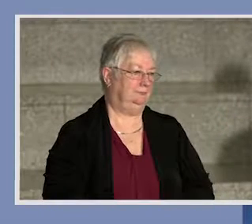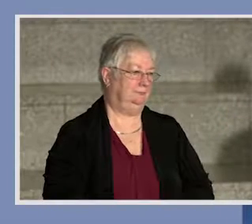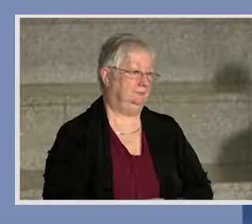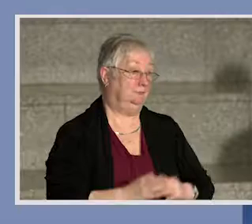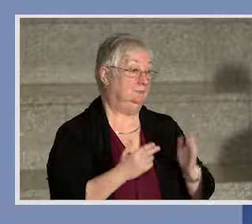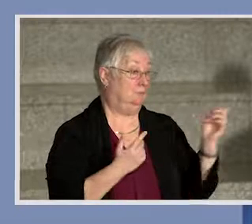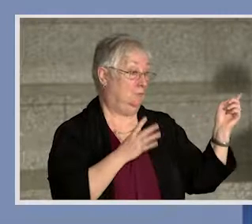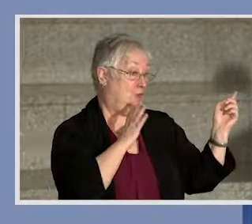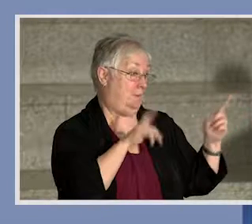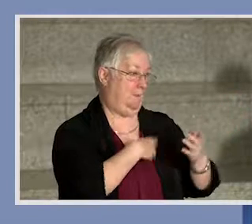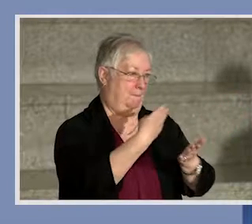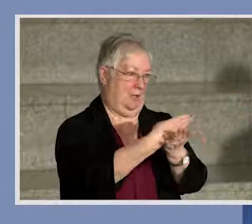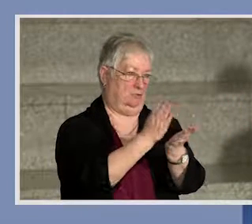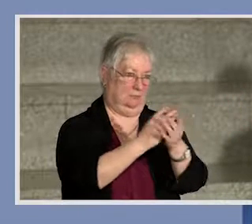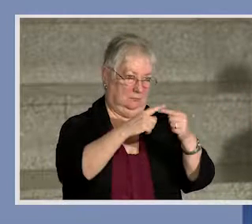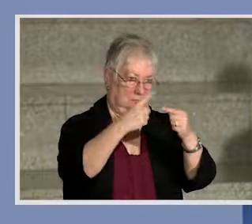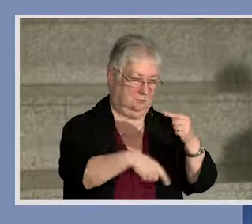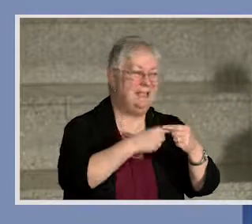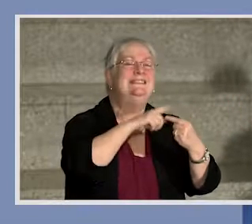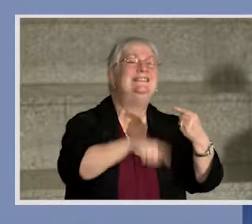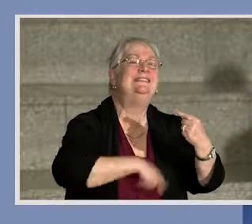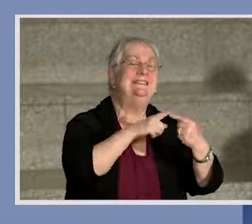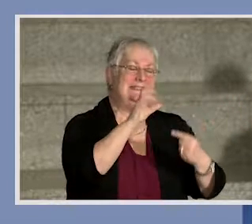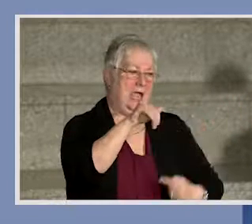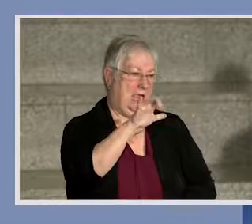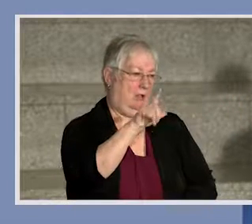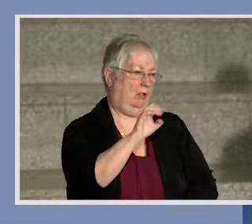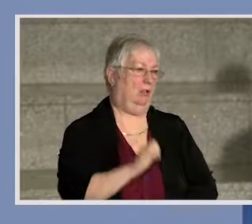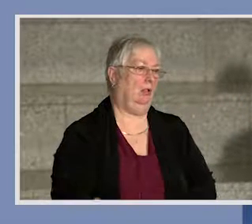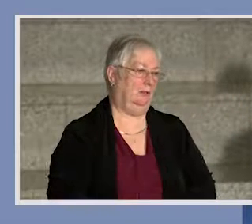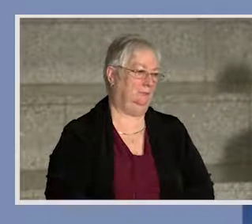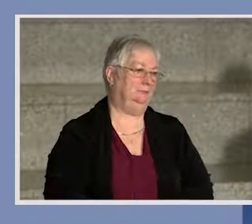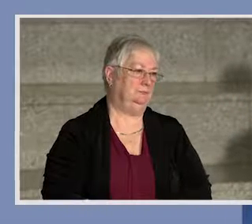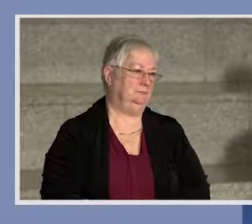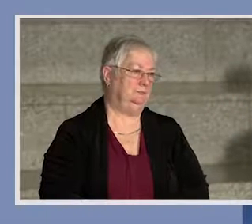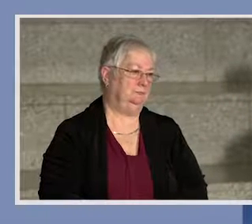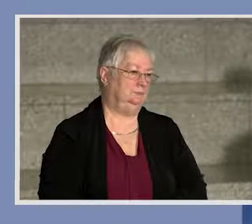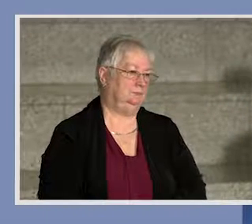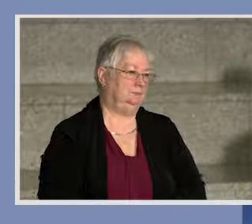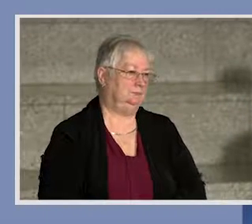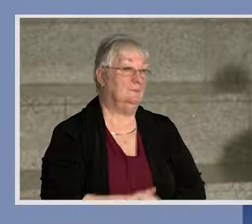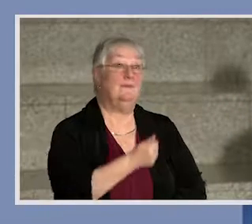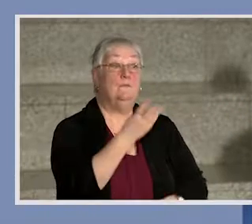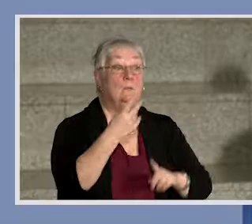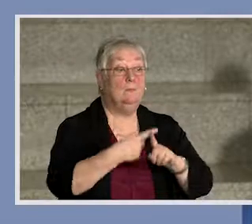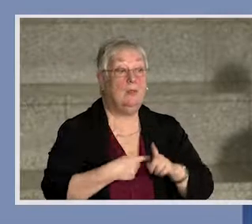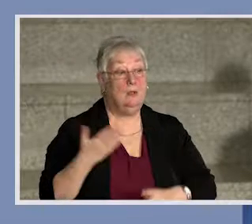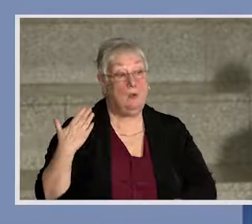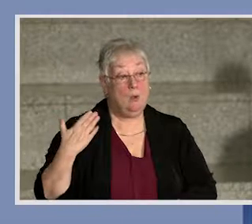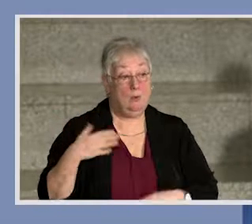MONTHS AGO WE WORKED WITH ALL OF OUR AGENCY DIRECTORS AND THEY SUBMITTED THEIR LISTS OF PRIORITIES TO US.